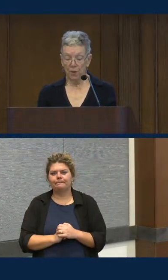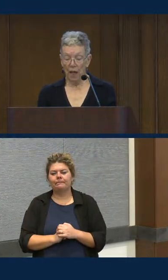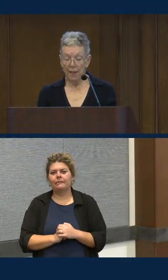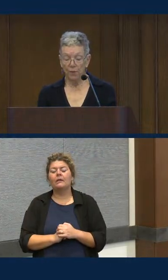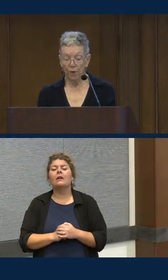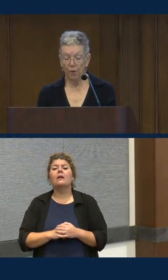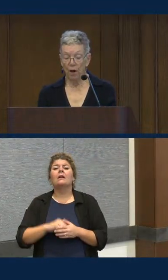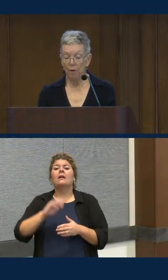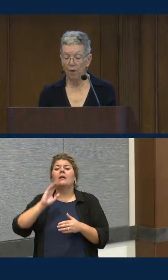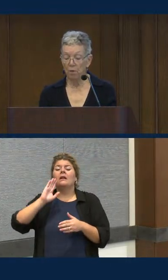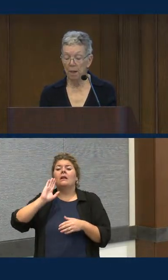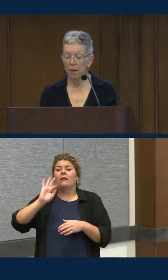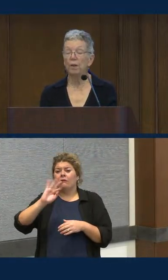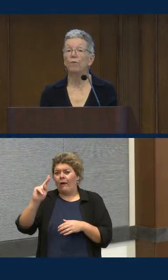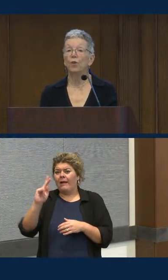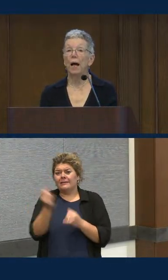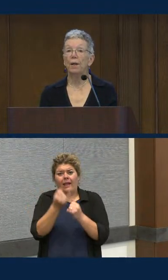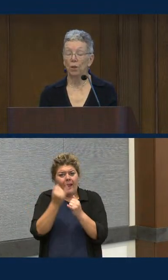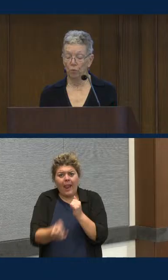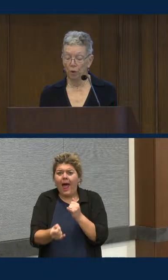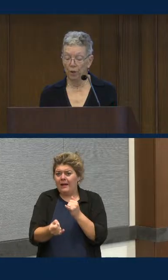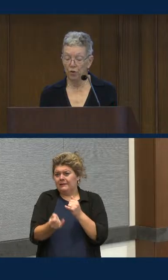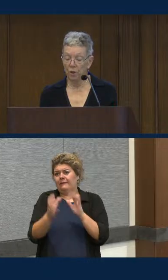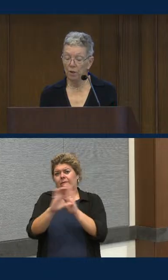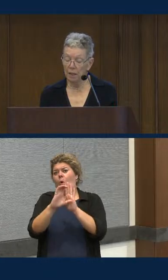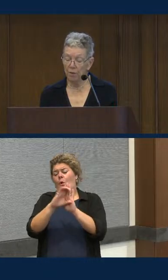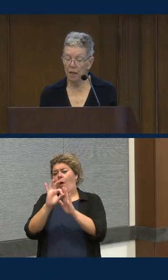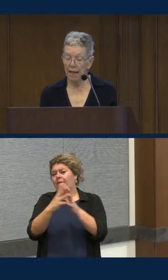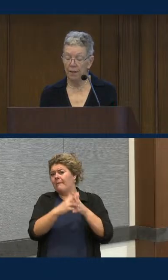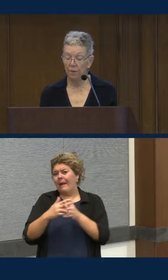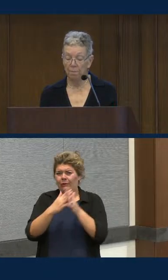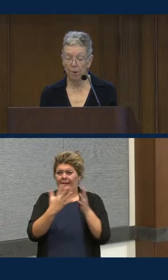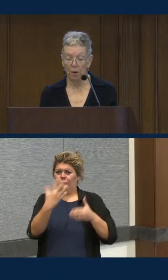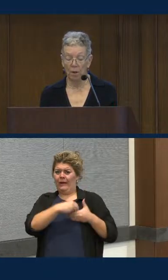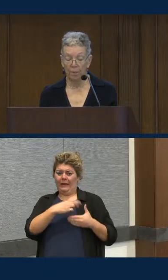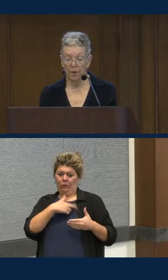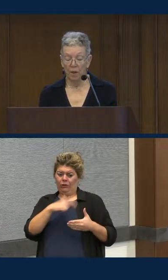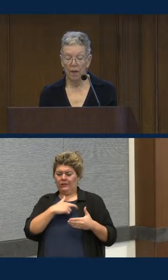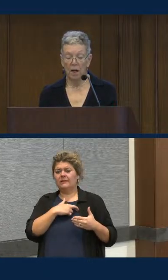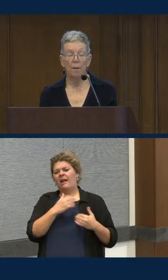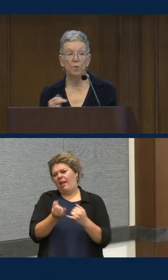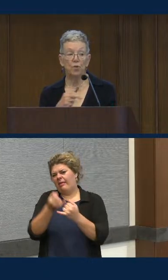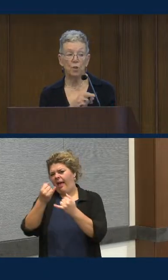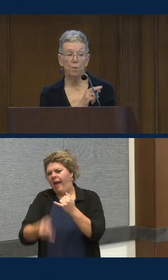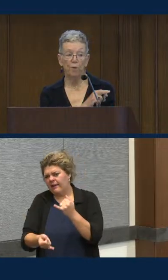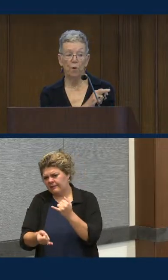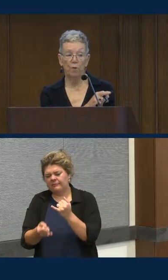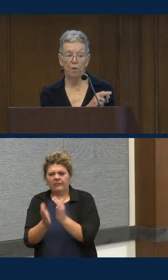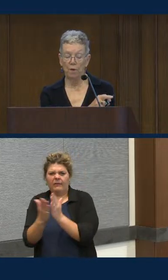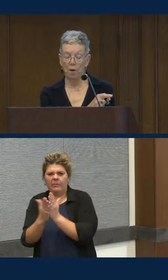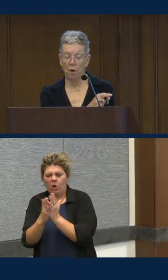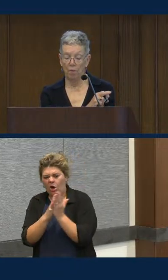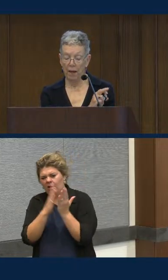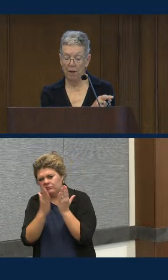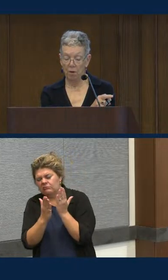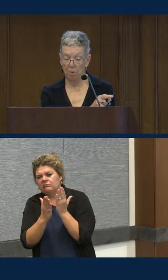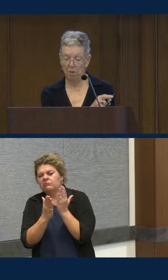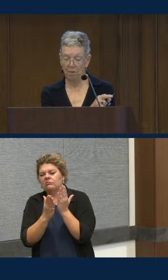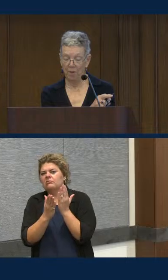vernacular religion near the end of book. (It comes just before the photograph of Ann Arbor.)